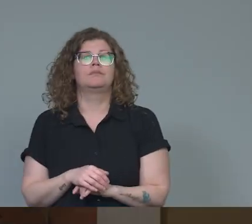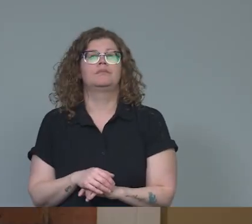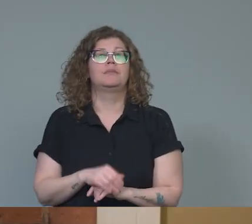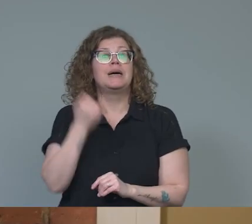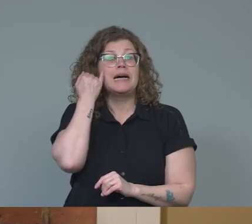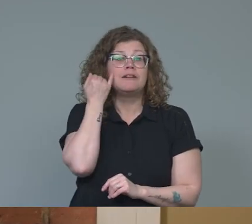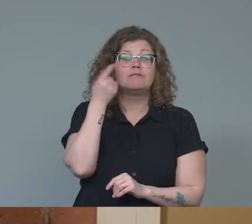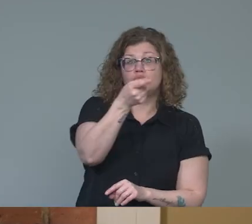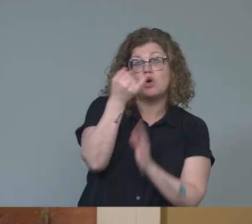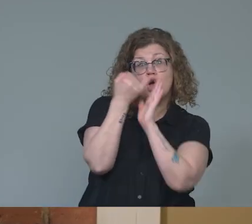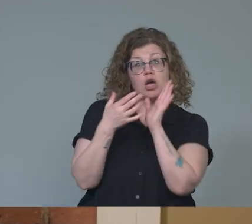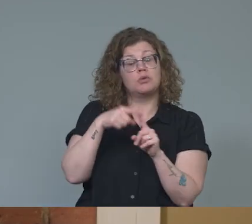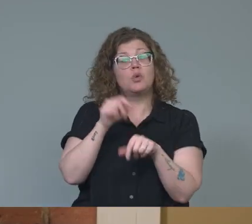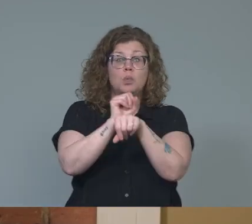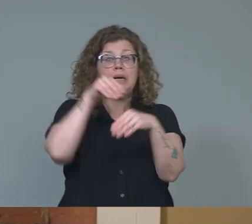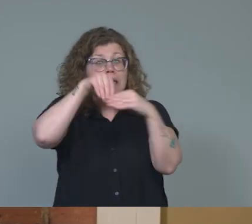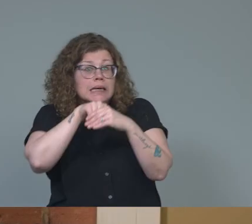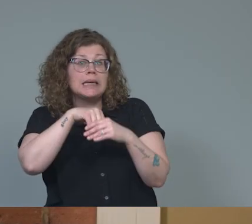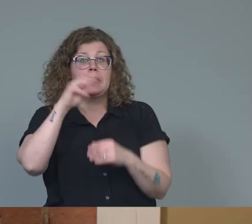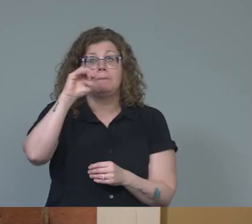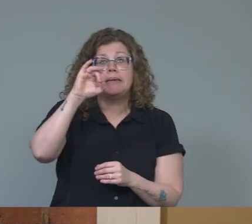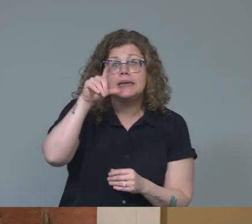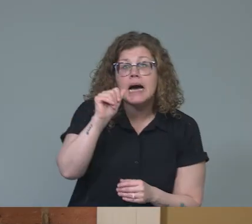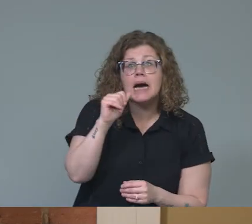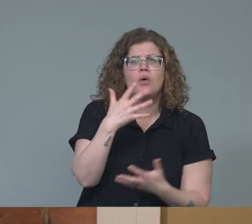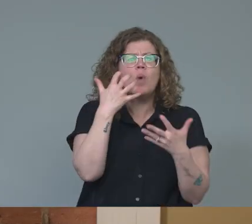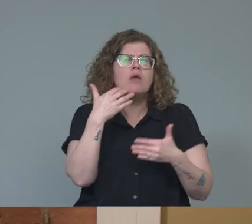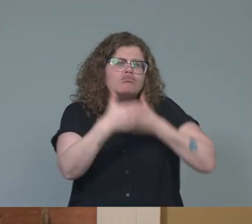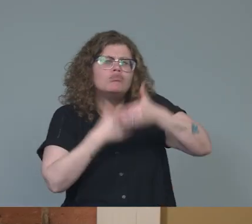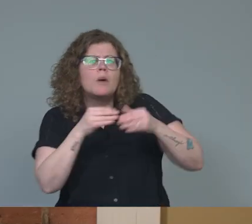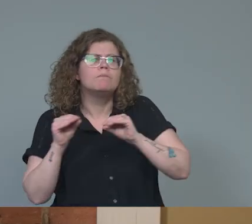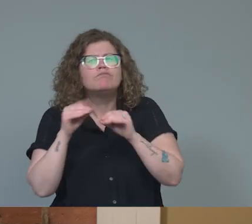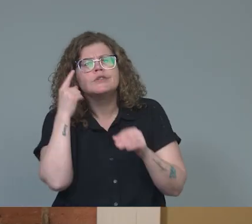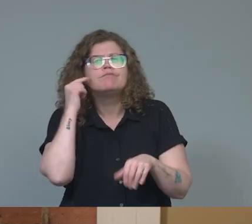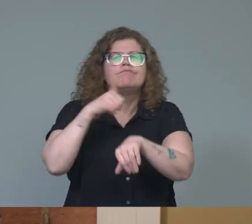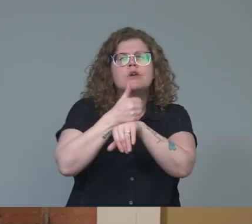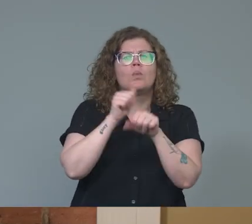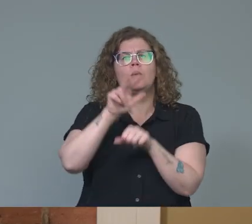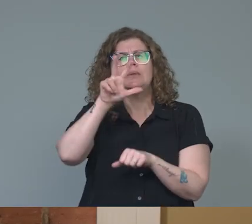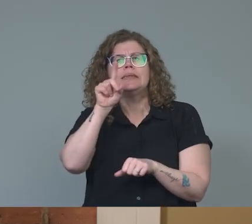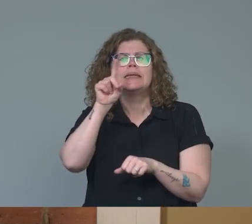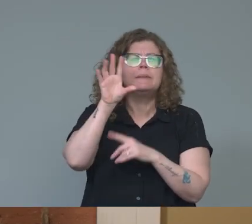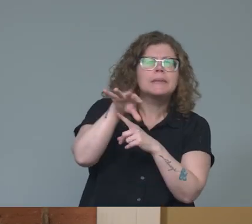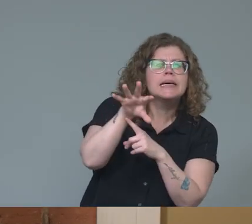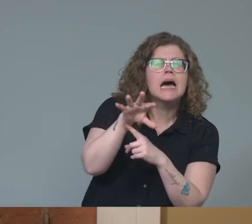So if you're an artist who's fabricating your own work, then you are the one who's responsible for that warranty. But if you have hired